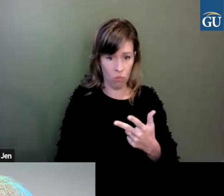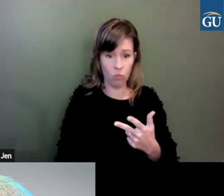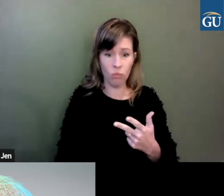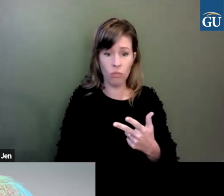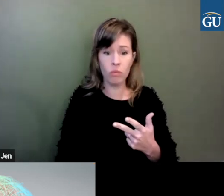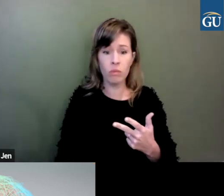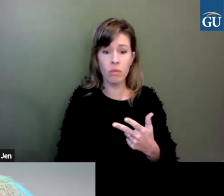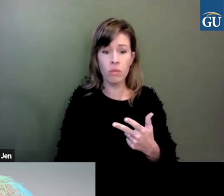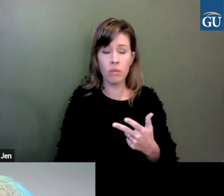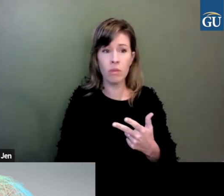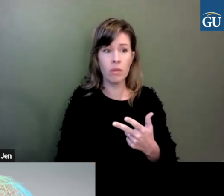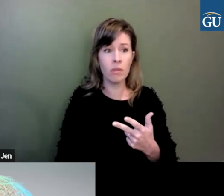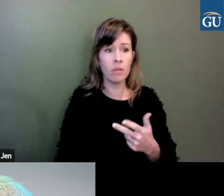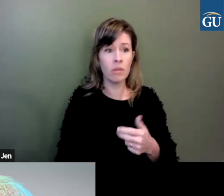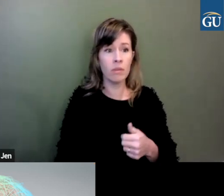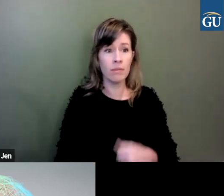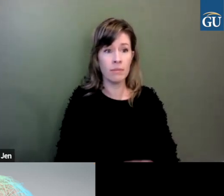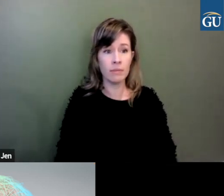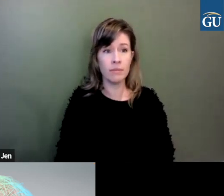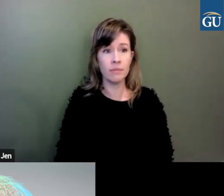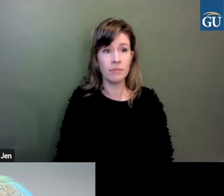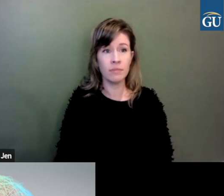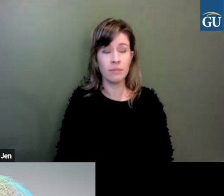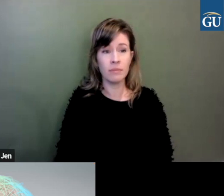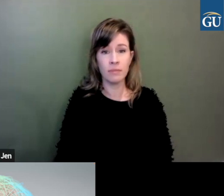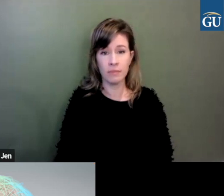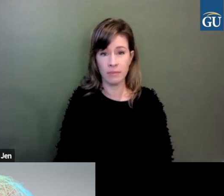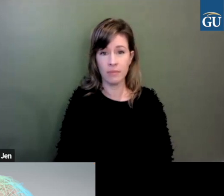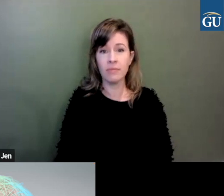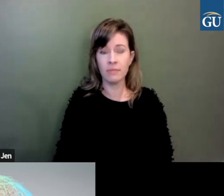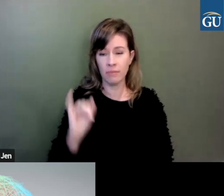can see. » DR. OLIVER ROLLINS: Okay.